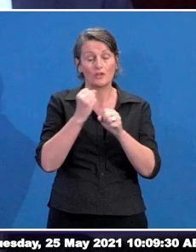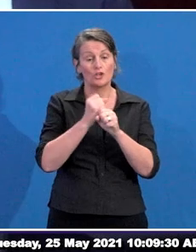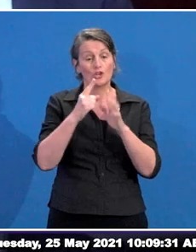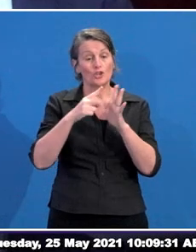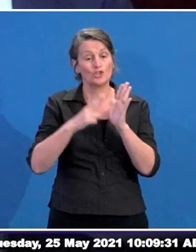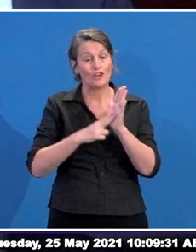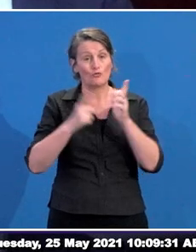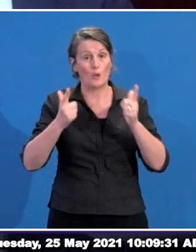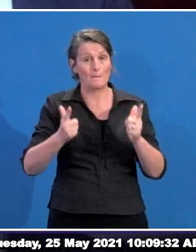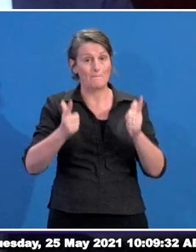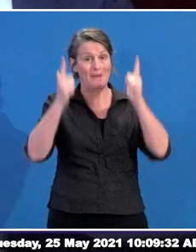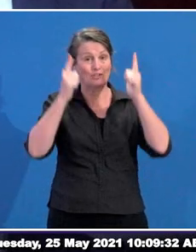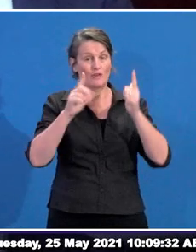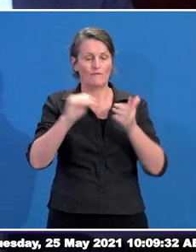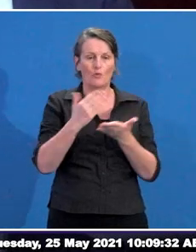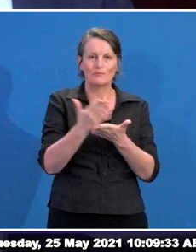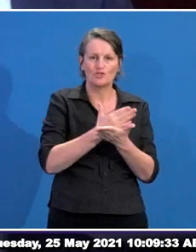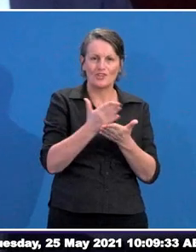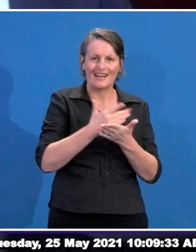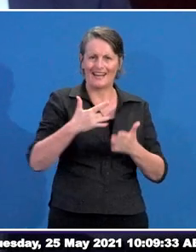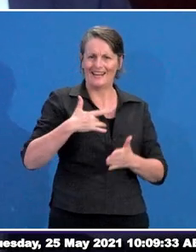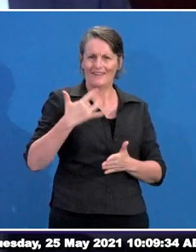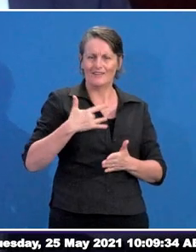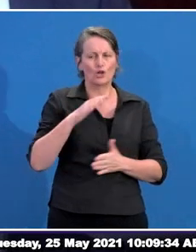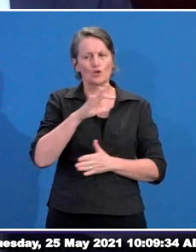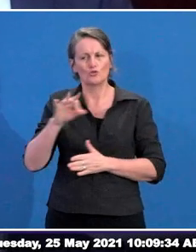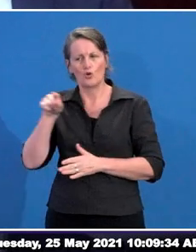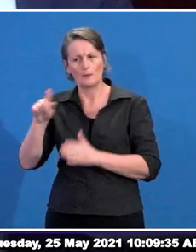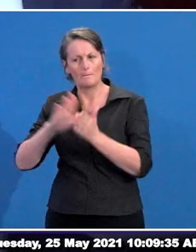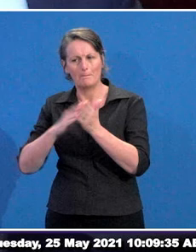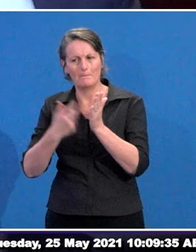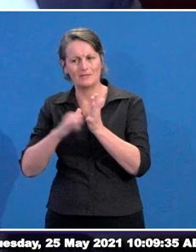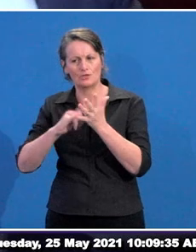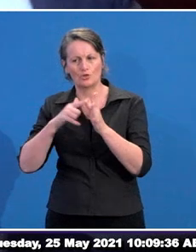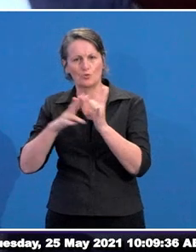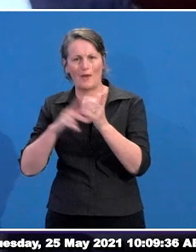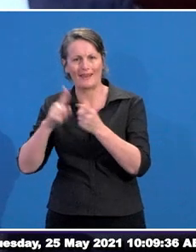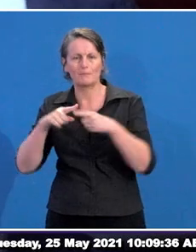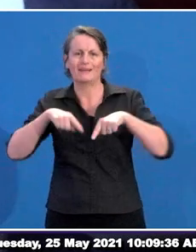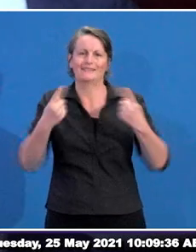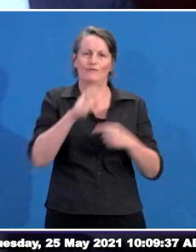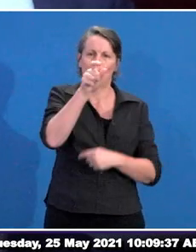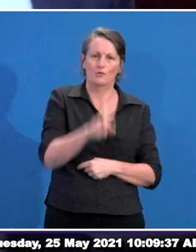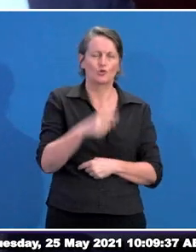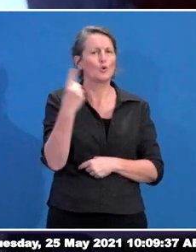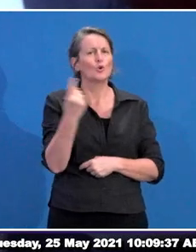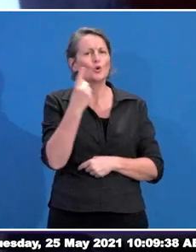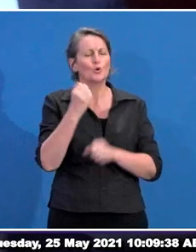That's a different person from Mr Swain; is that right? Yes. And who is the General Manager of Shared Living that you spoke to?